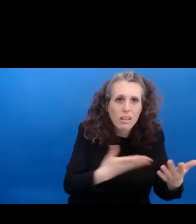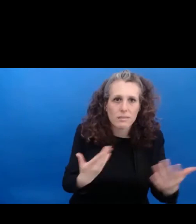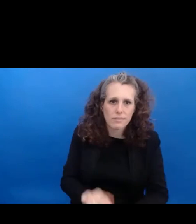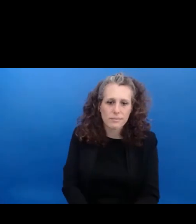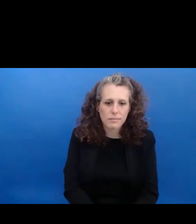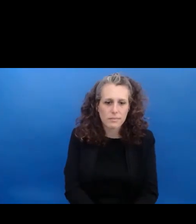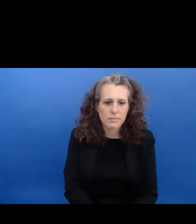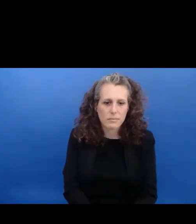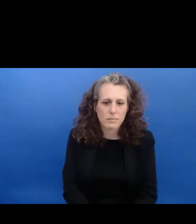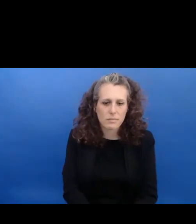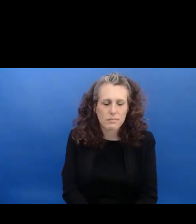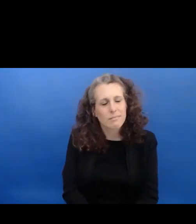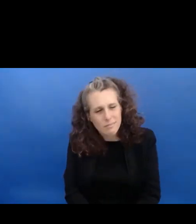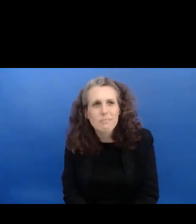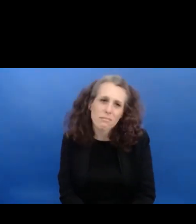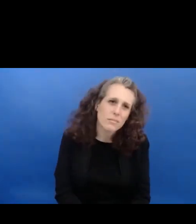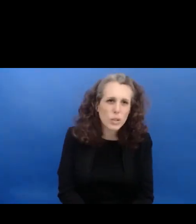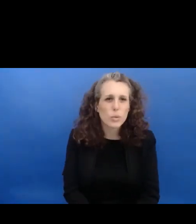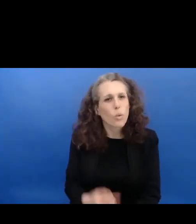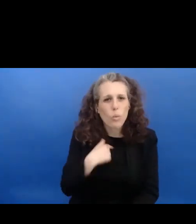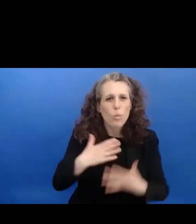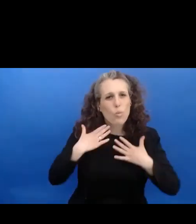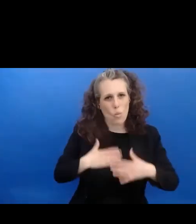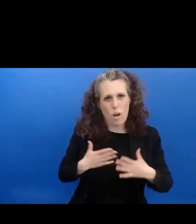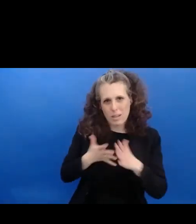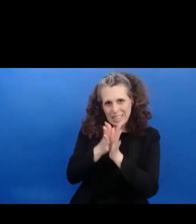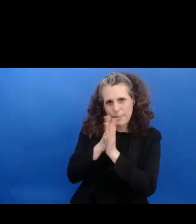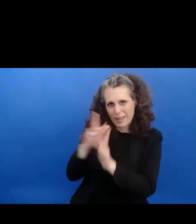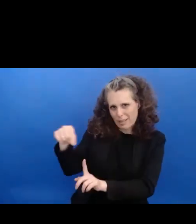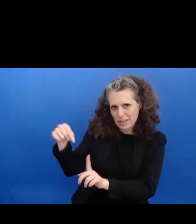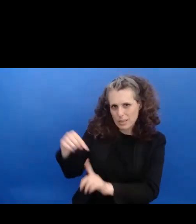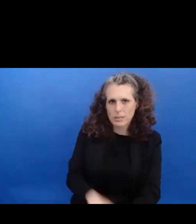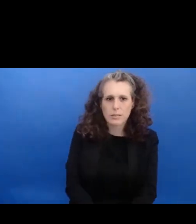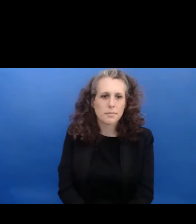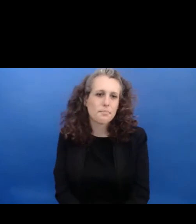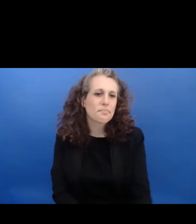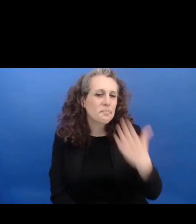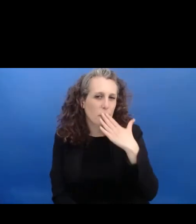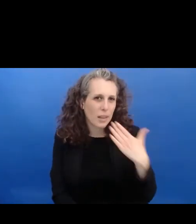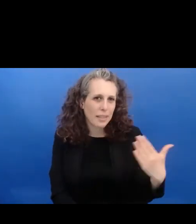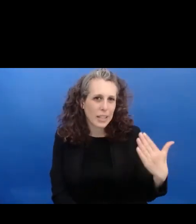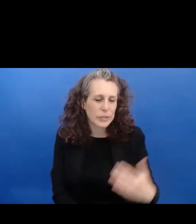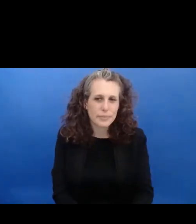this technologies i wanted to say thank you thank you thank you very much um all right we can go